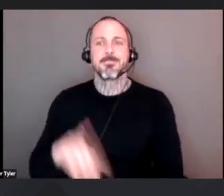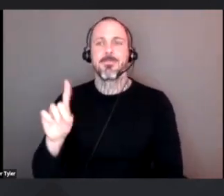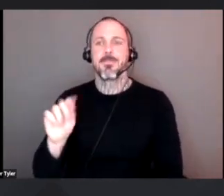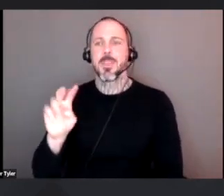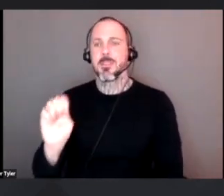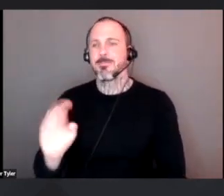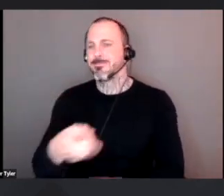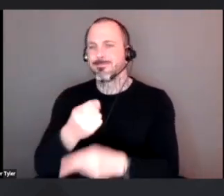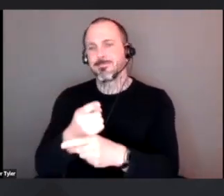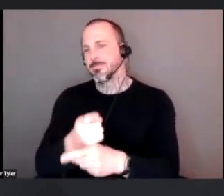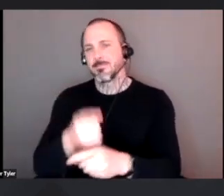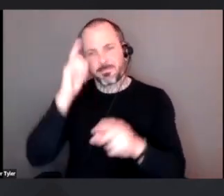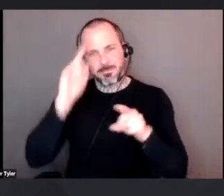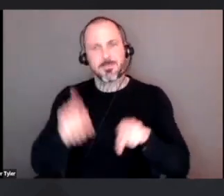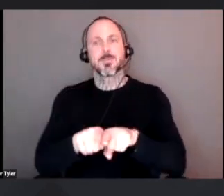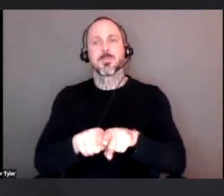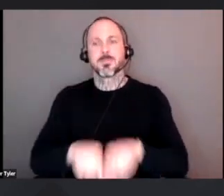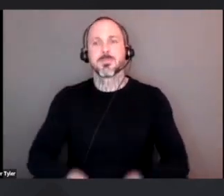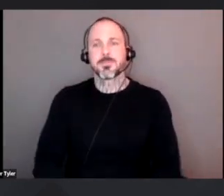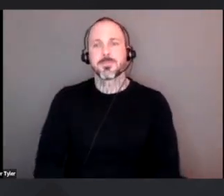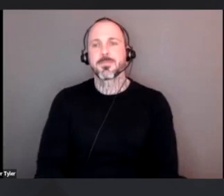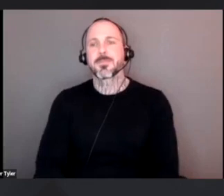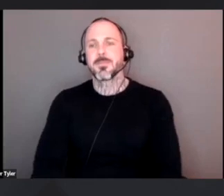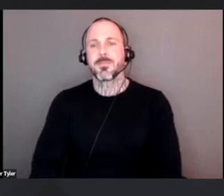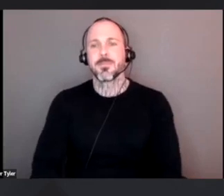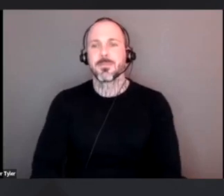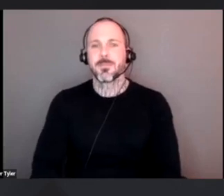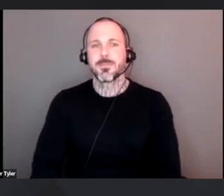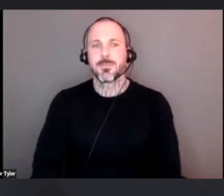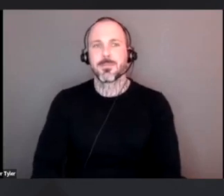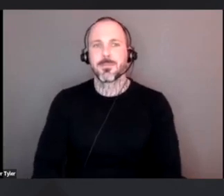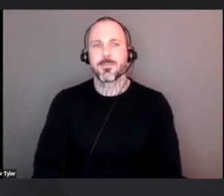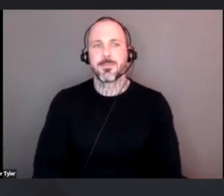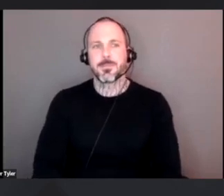Similar or related question as well I think to that here, someone's asking, "If there's a list of inclusive employers